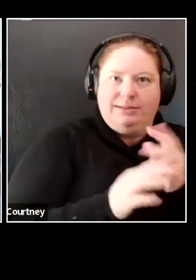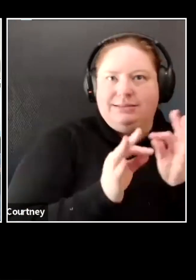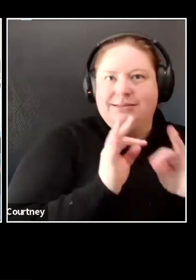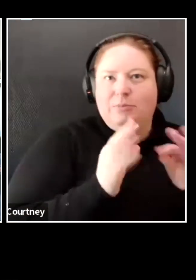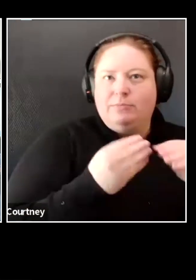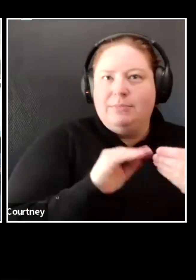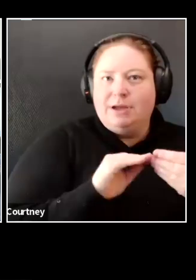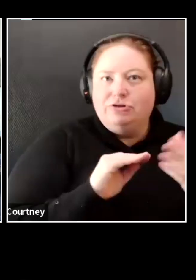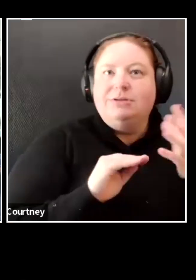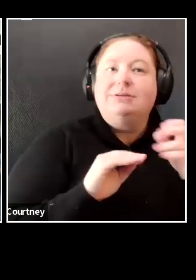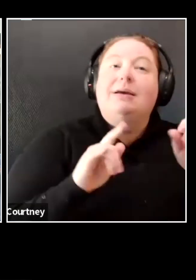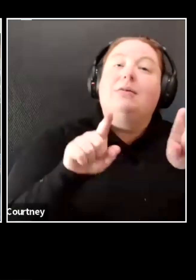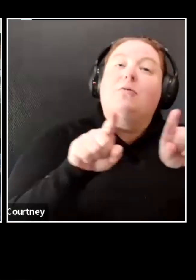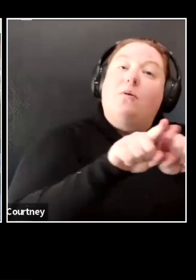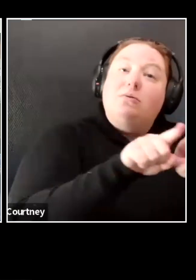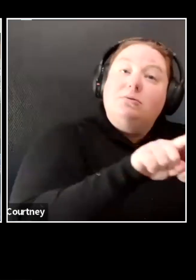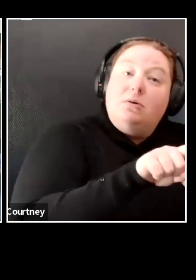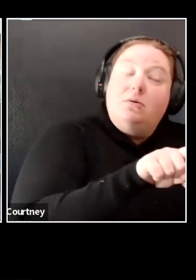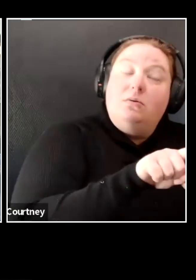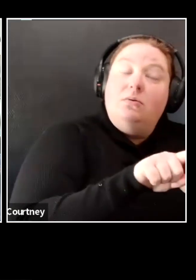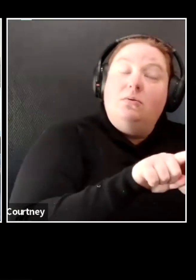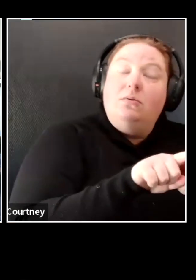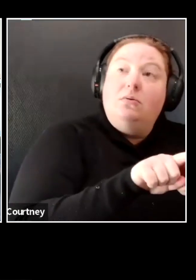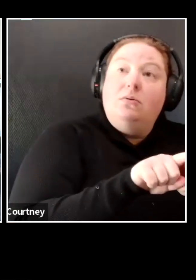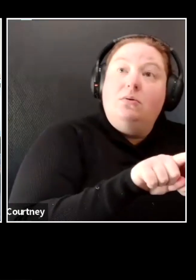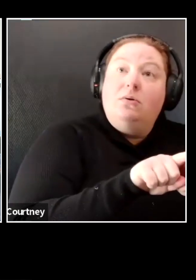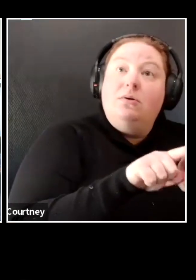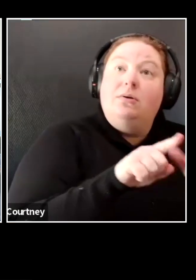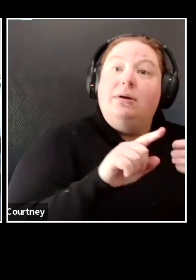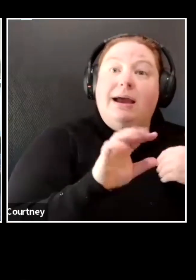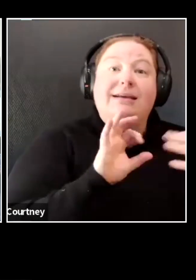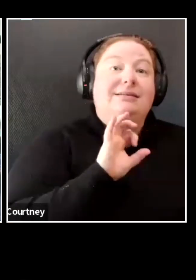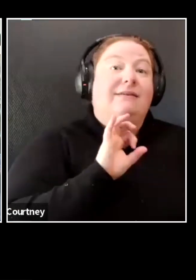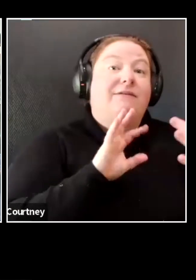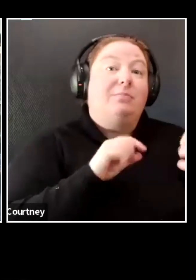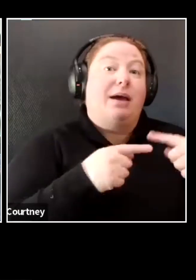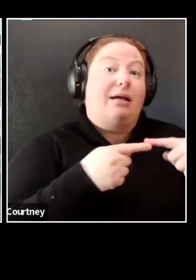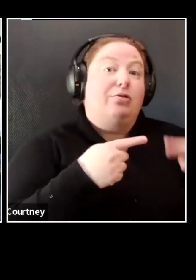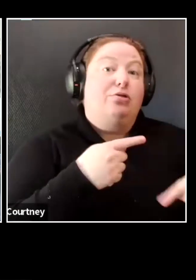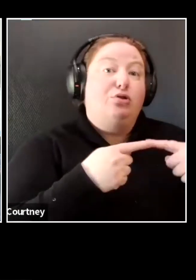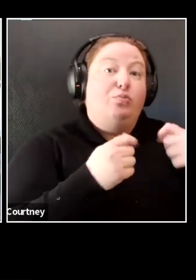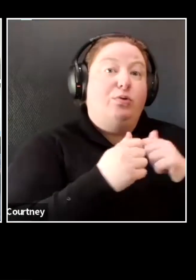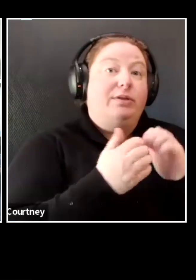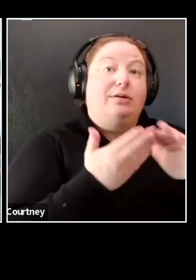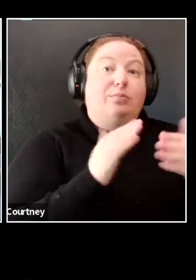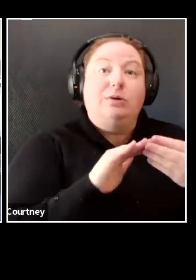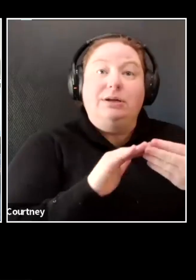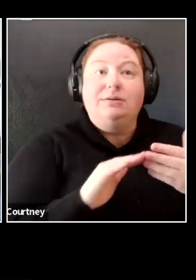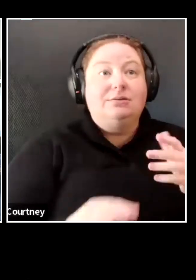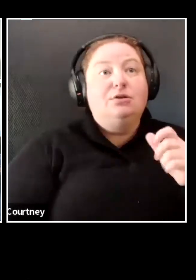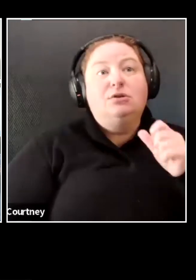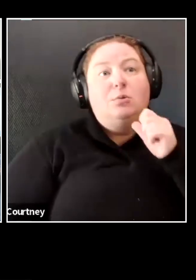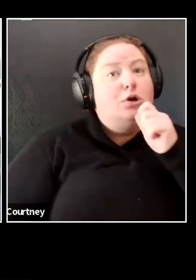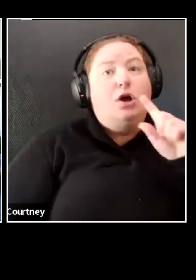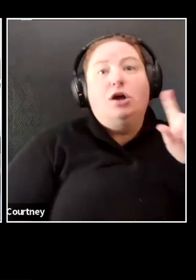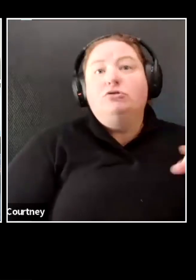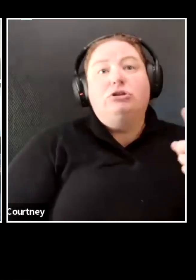also has a feedback loop with community so that we're not just like building an AI supercomputer